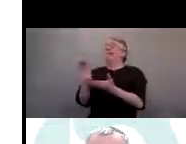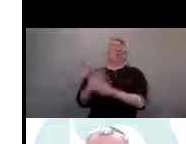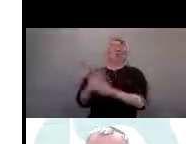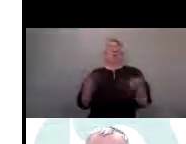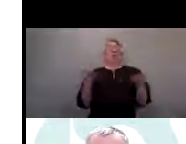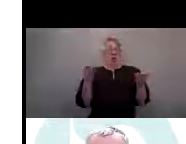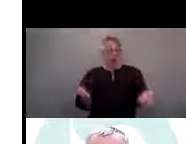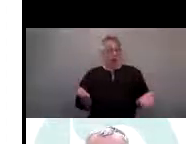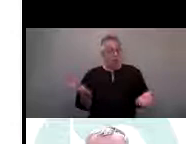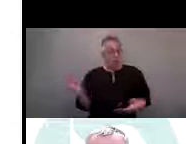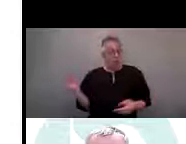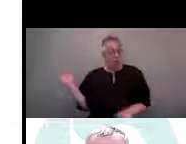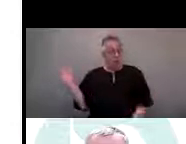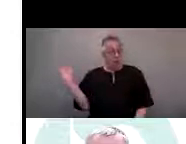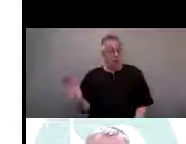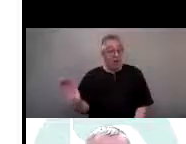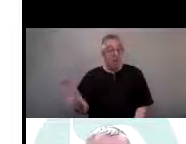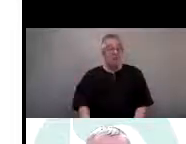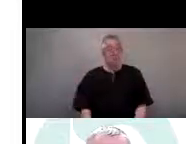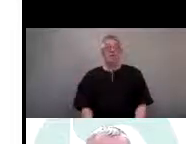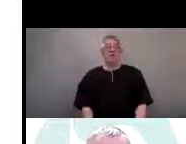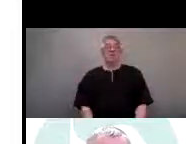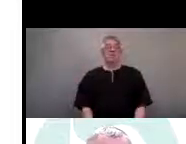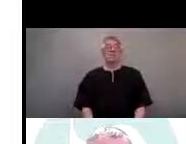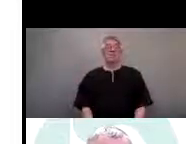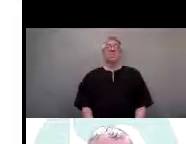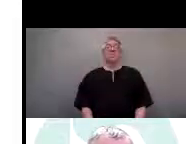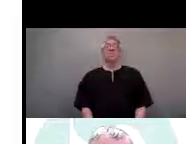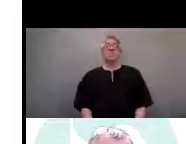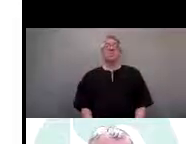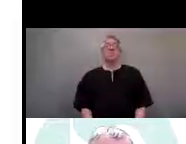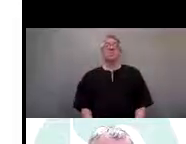countries that did not cover this in the past